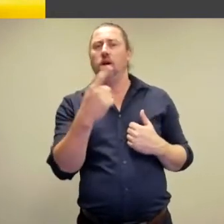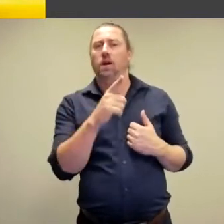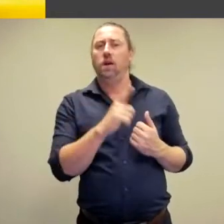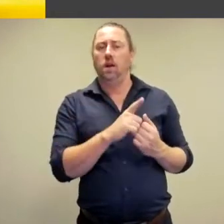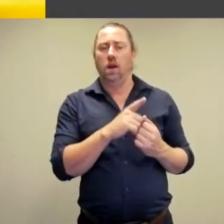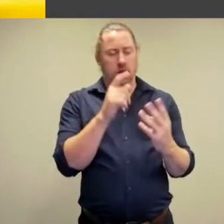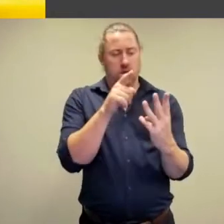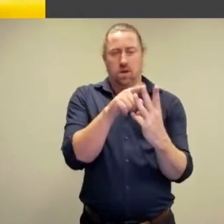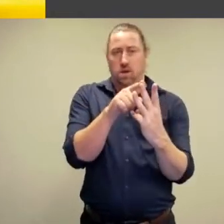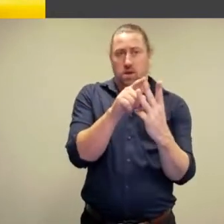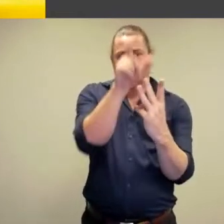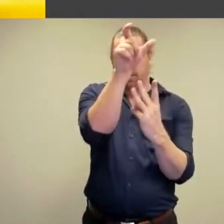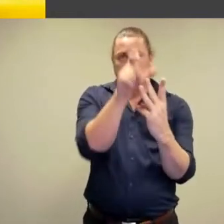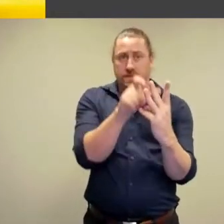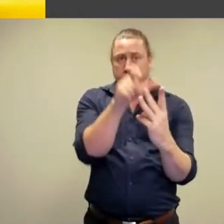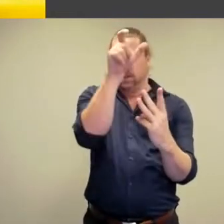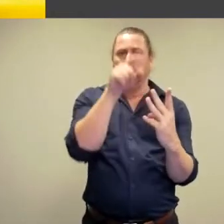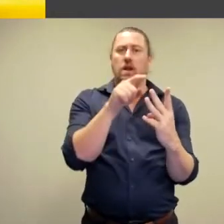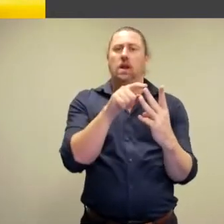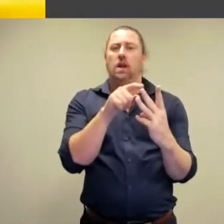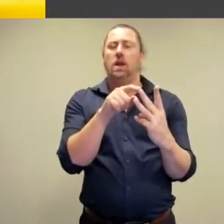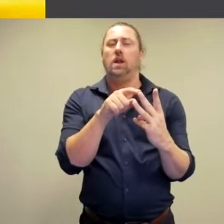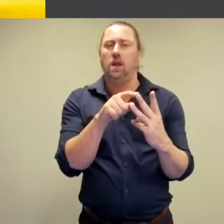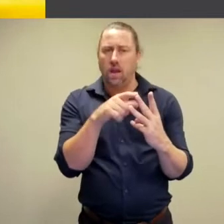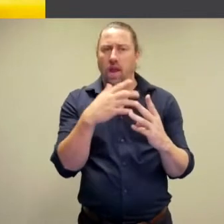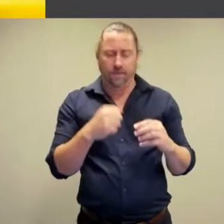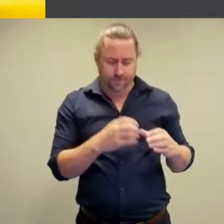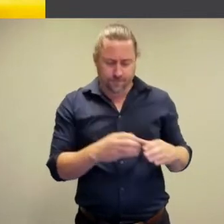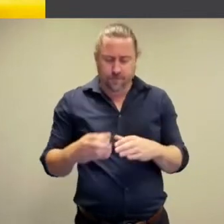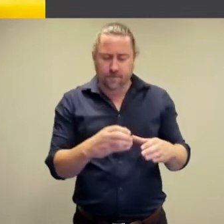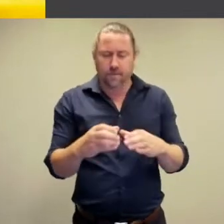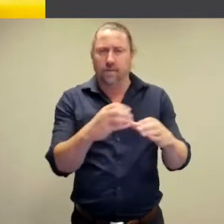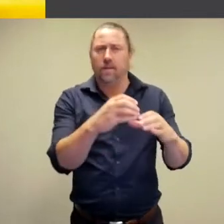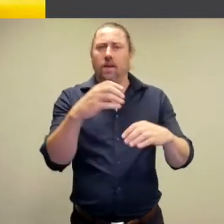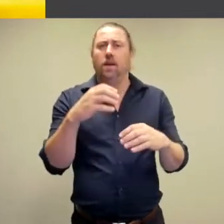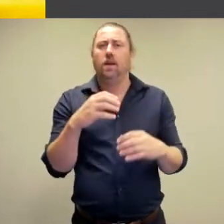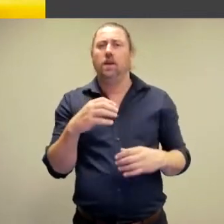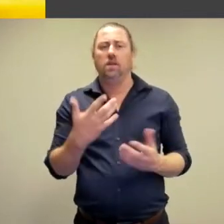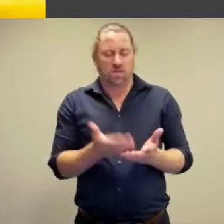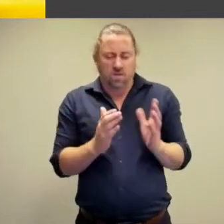photograph showed a series of very